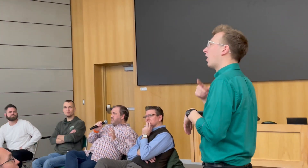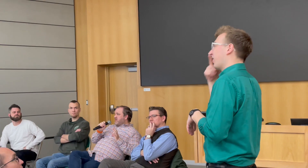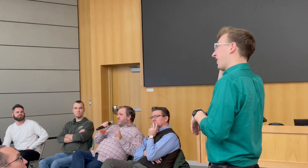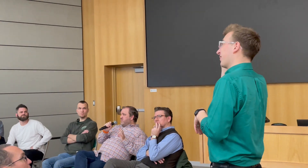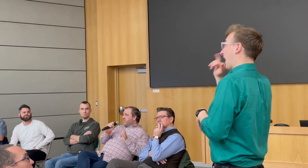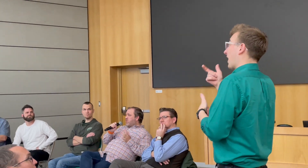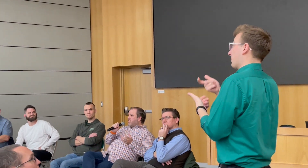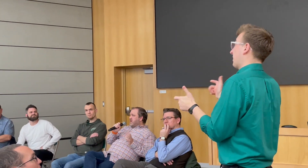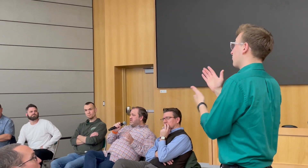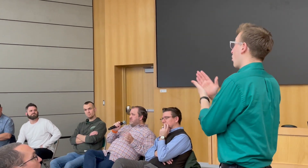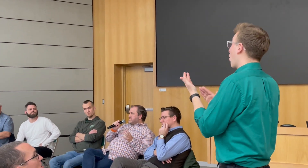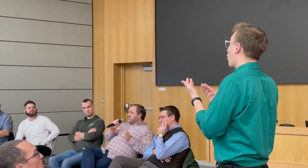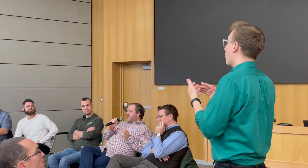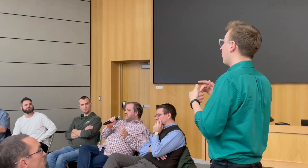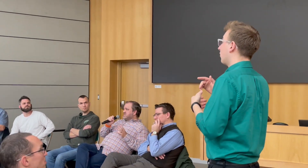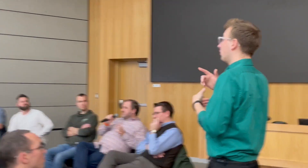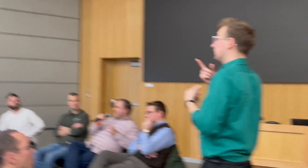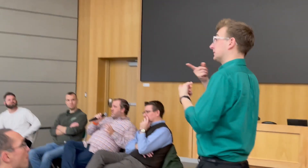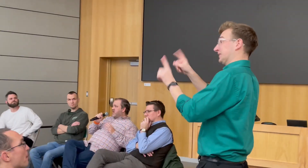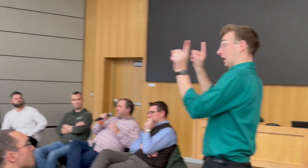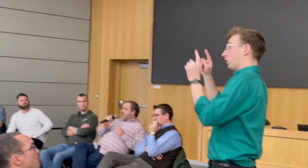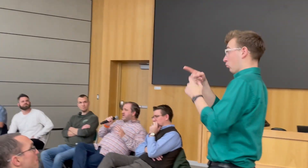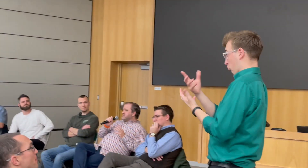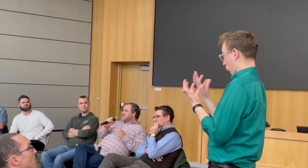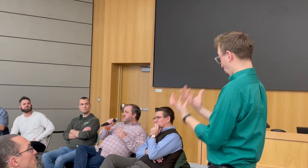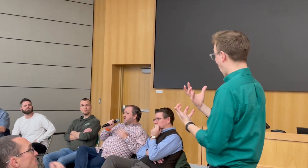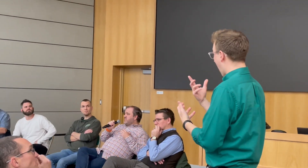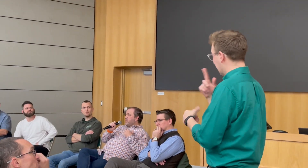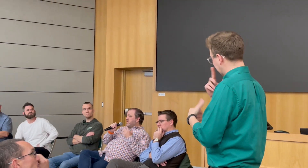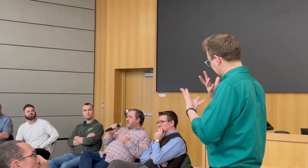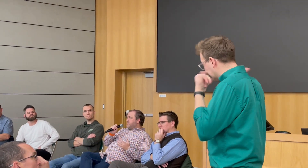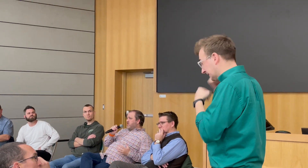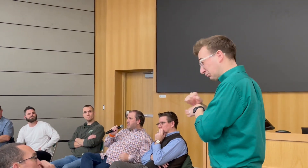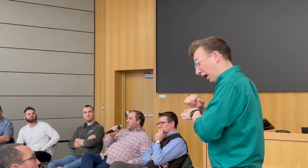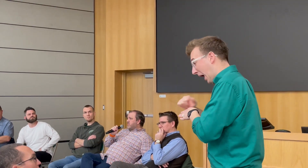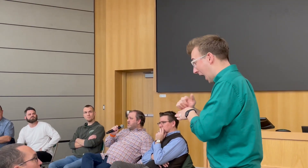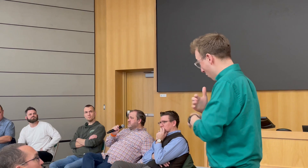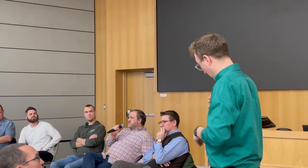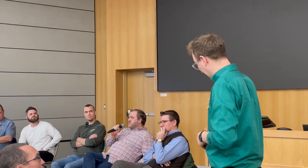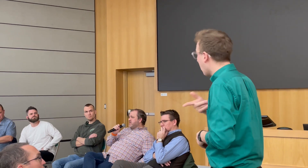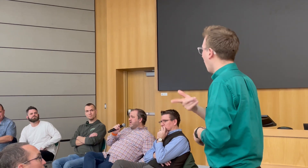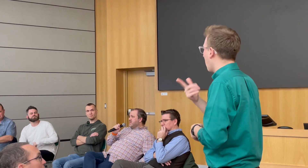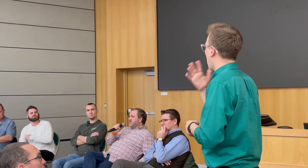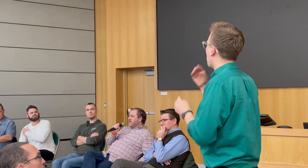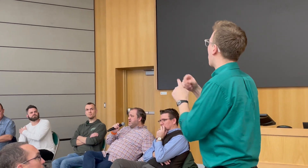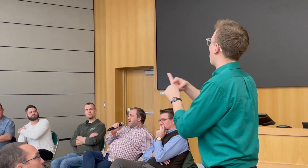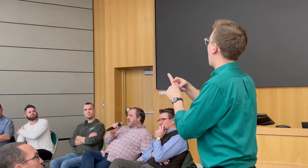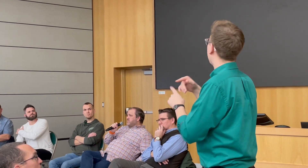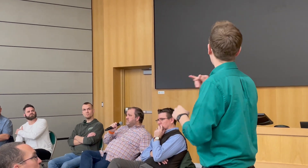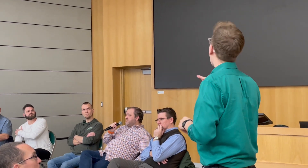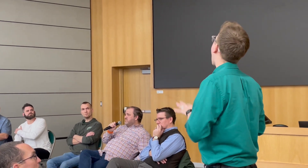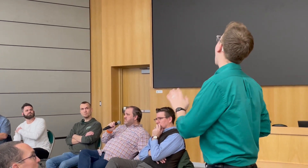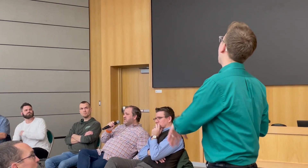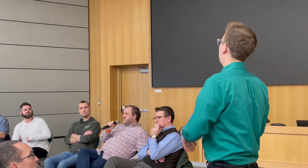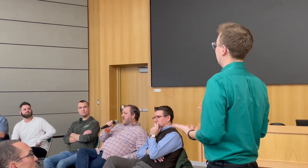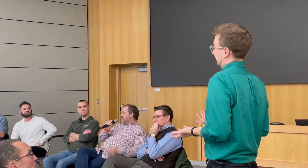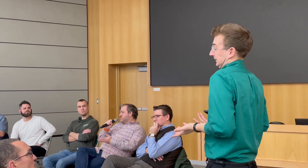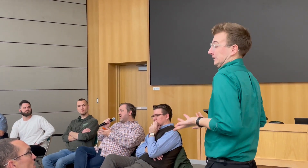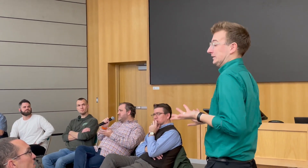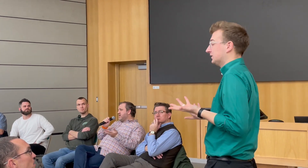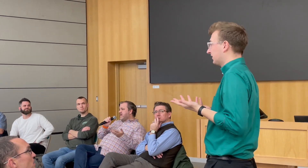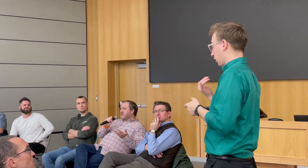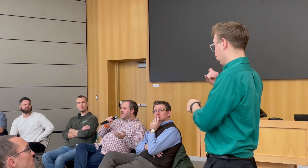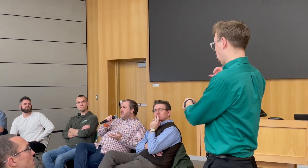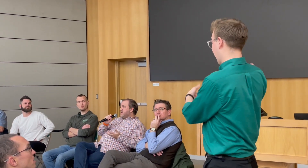a big role into the success cop if you're willing to put in the work so speak um it's like joh said